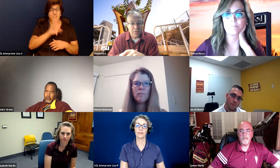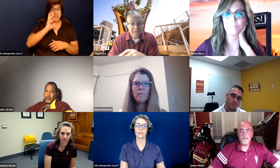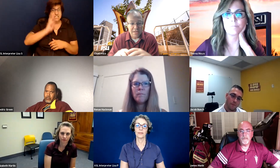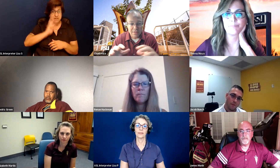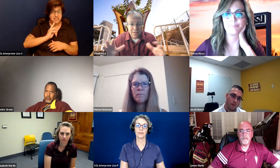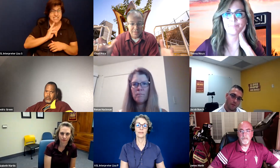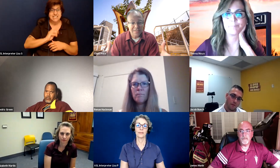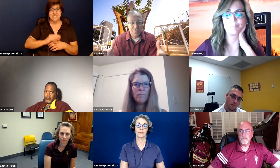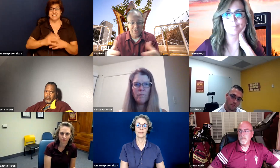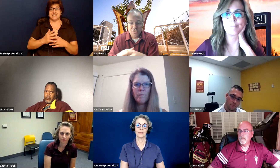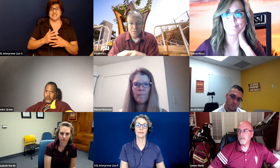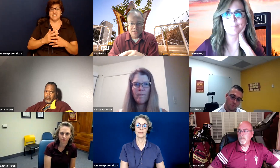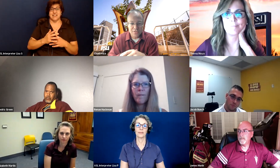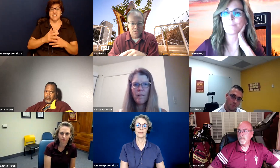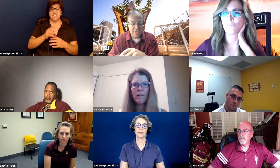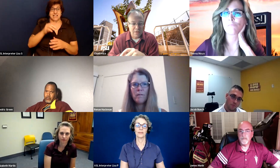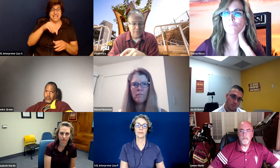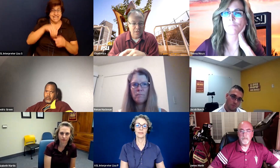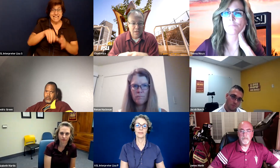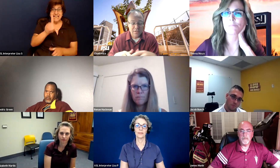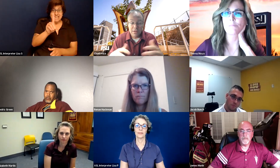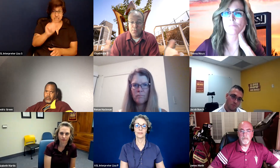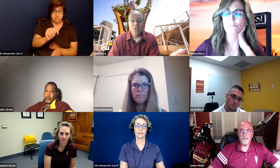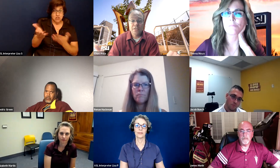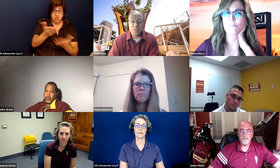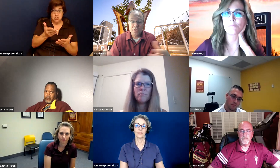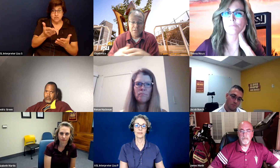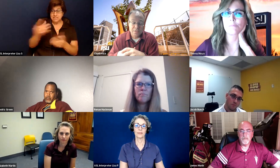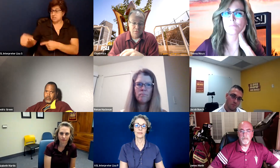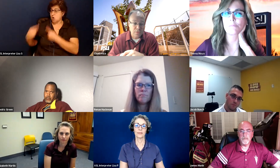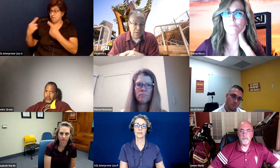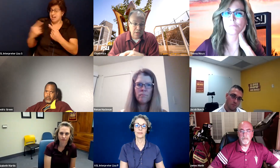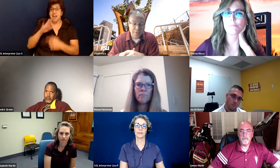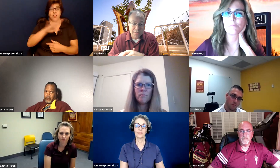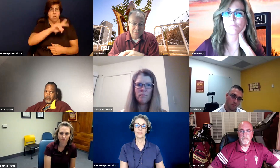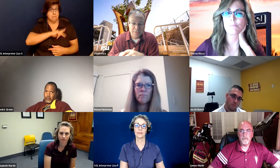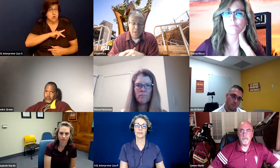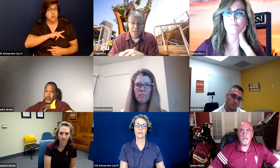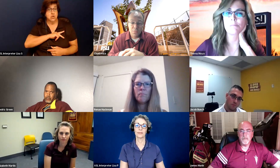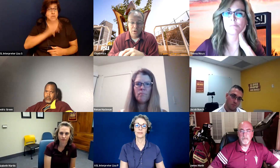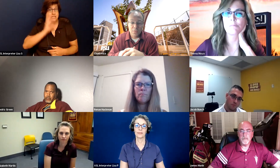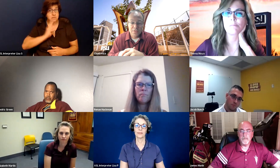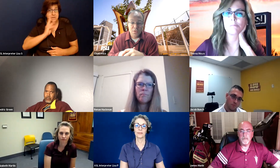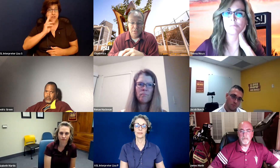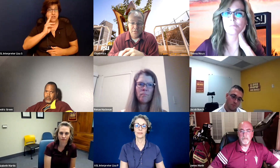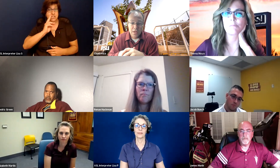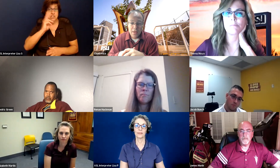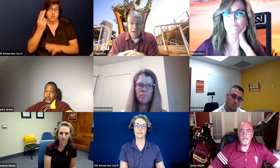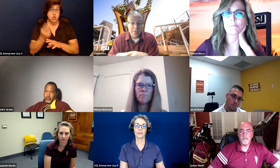within disability services over the years to their personal experiences of using accommodations and working with students.